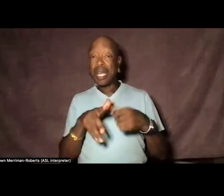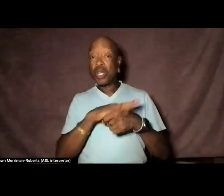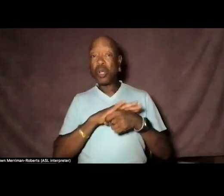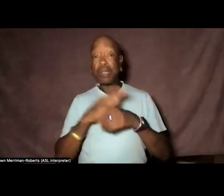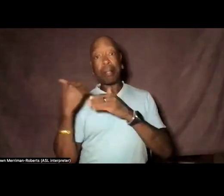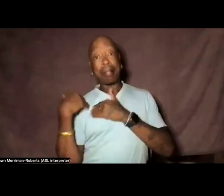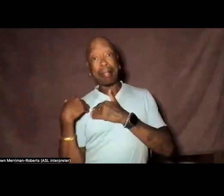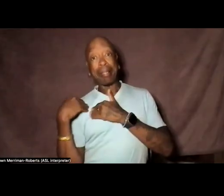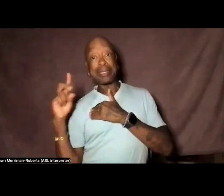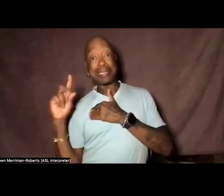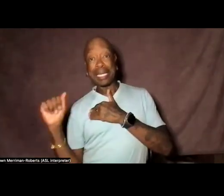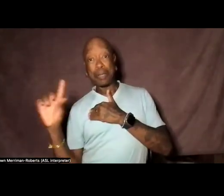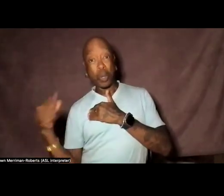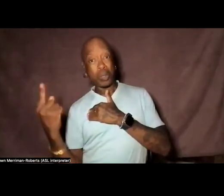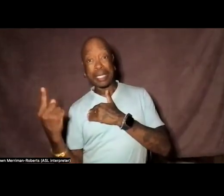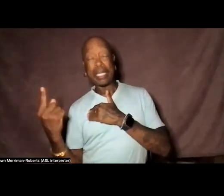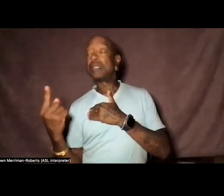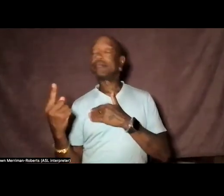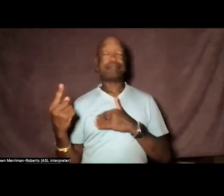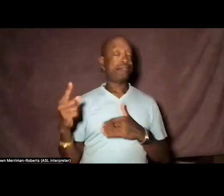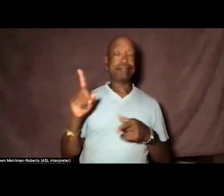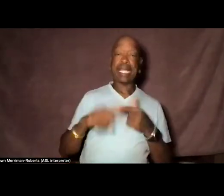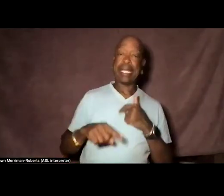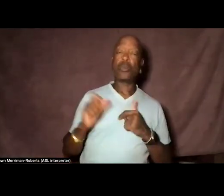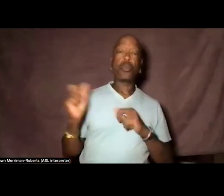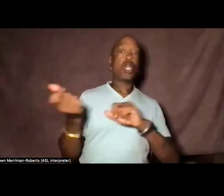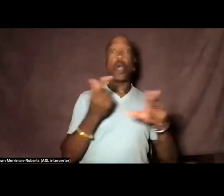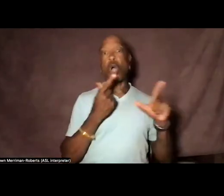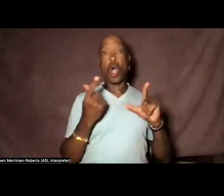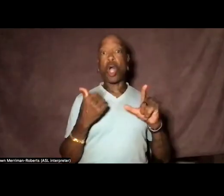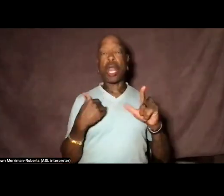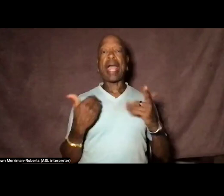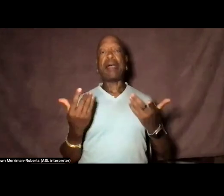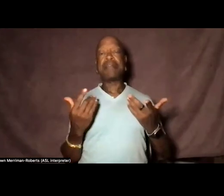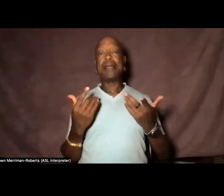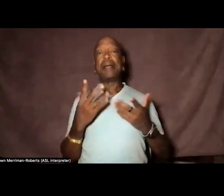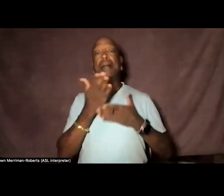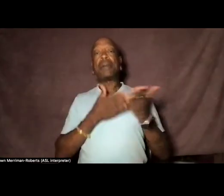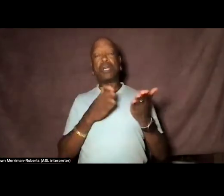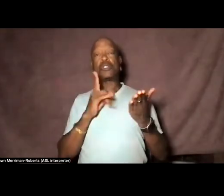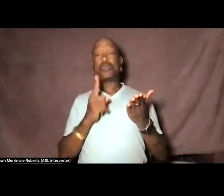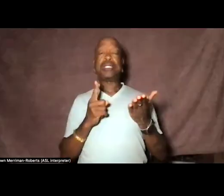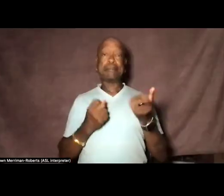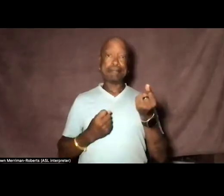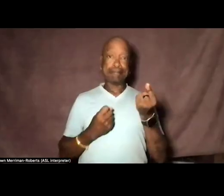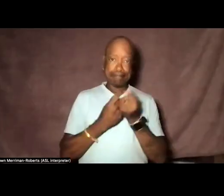immunocompromised comrades shoulders we all have a stake in it and we also know that getting Covid